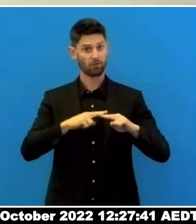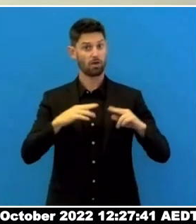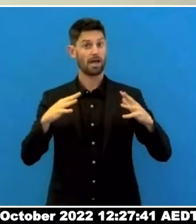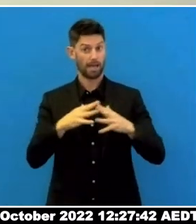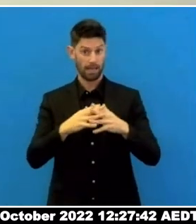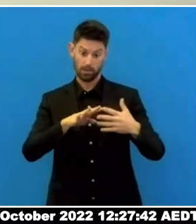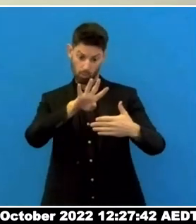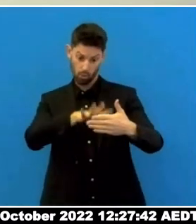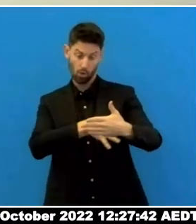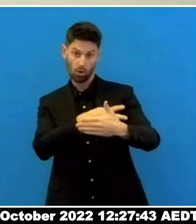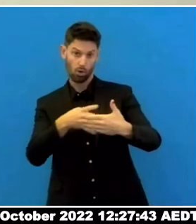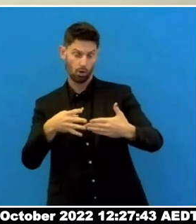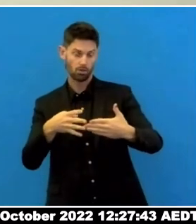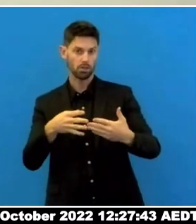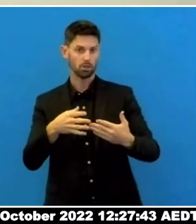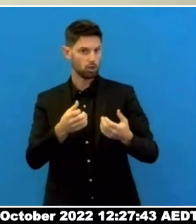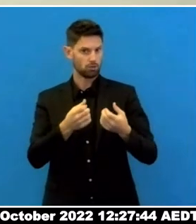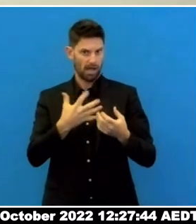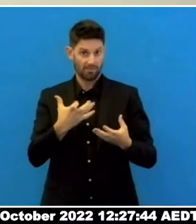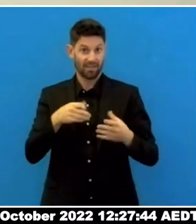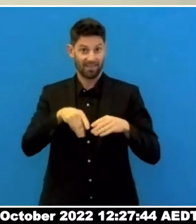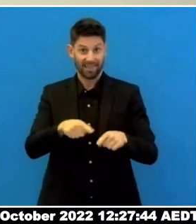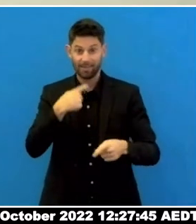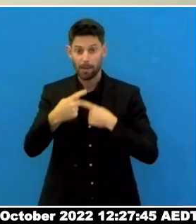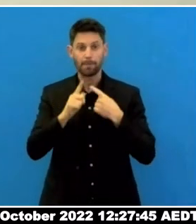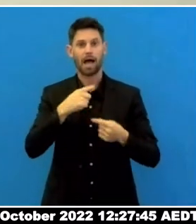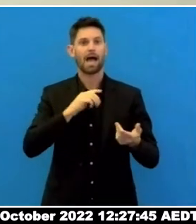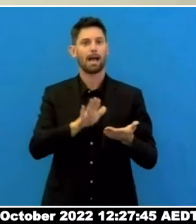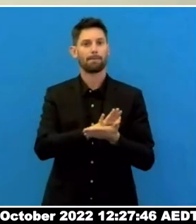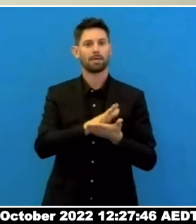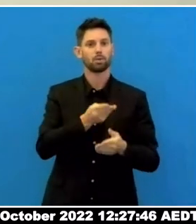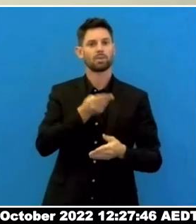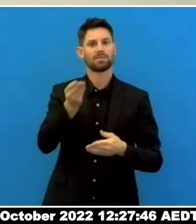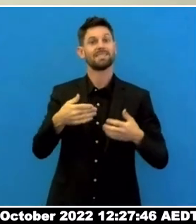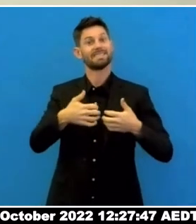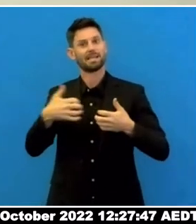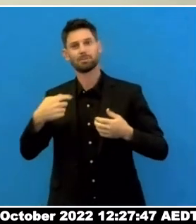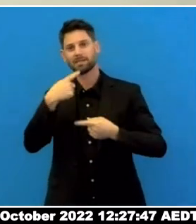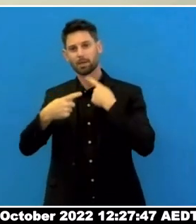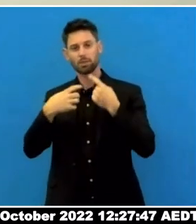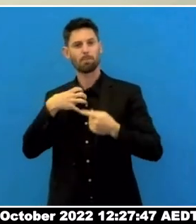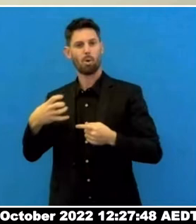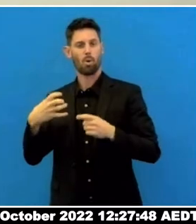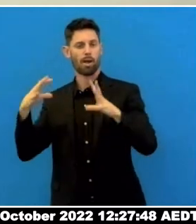is certainly embedded in that in that document, but I'm happy to provide as a separate one, because it makes it a bit simpler as well.